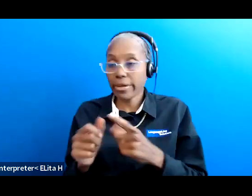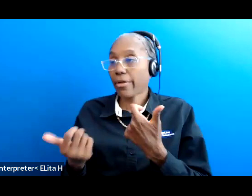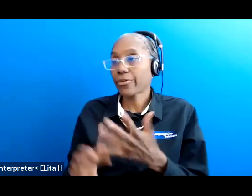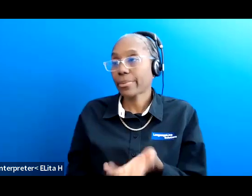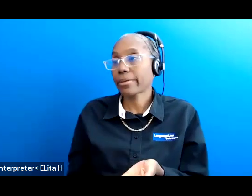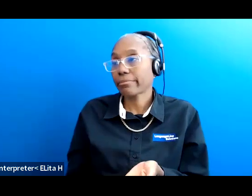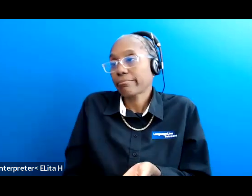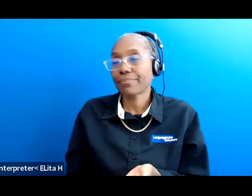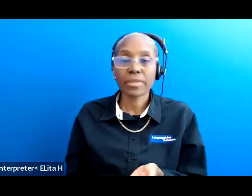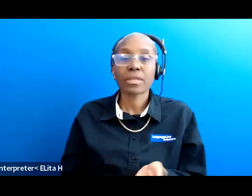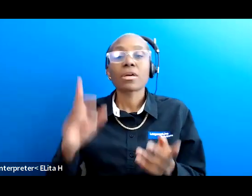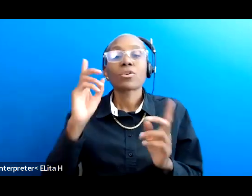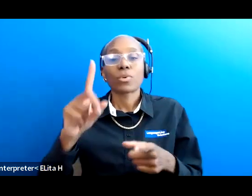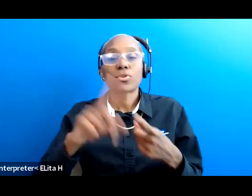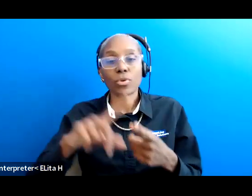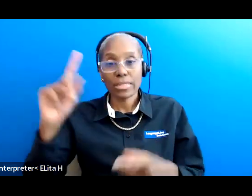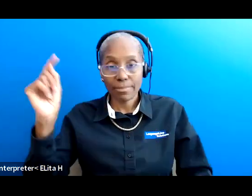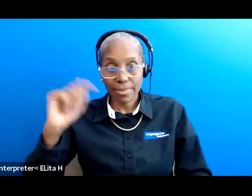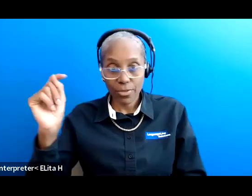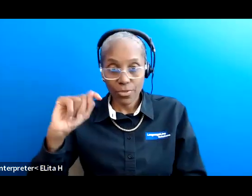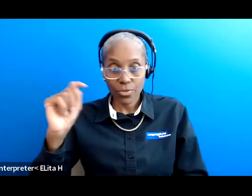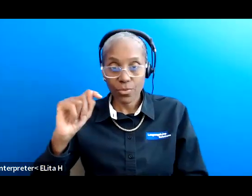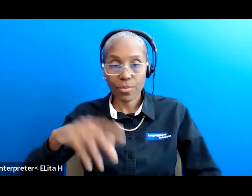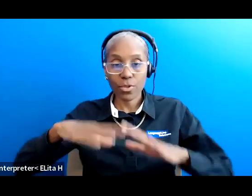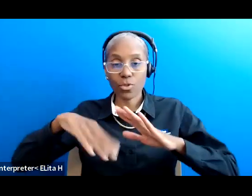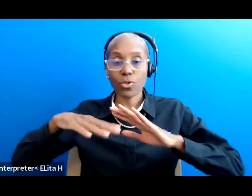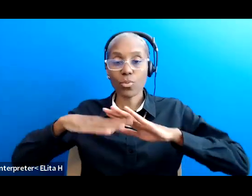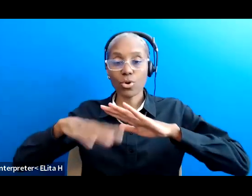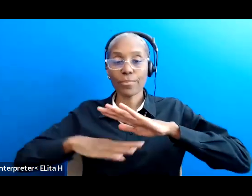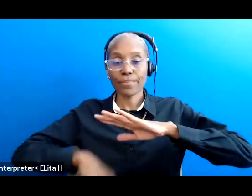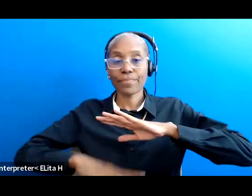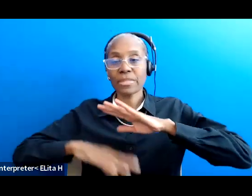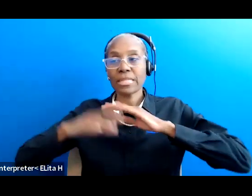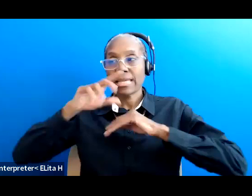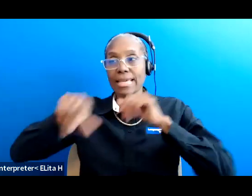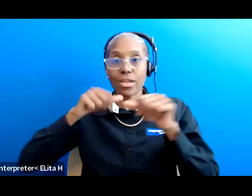When toileting in the lower motor neuron, people may do a